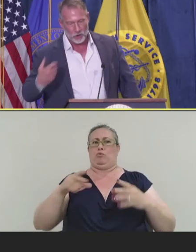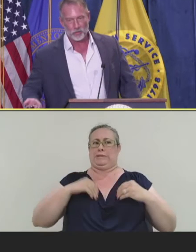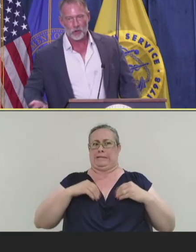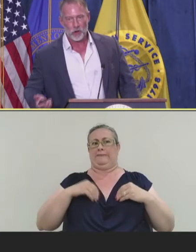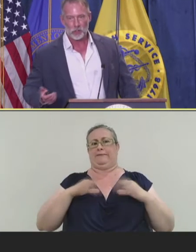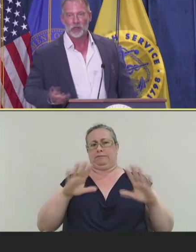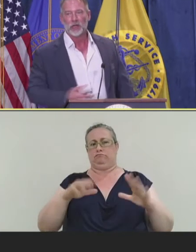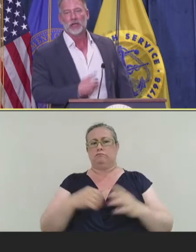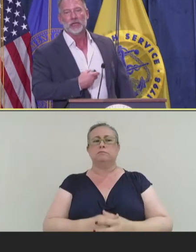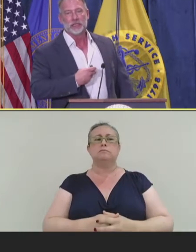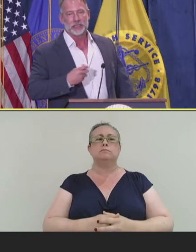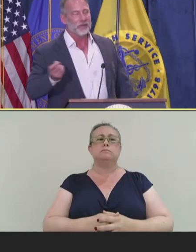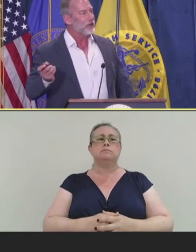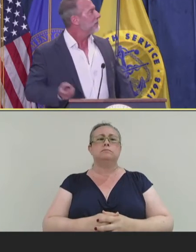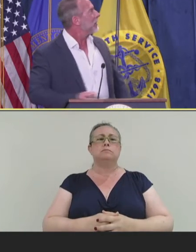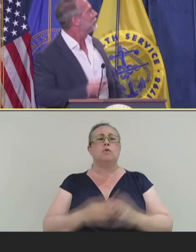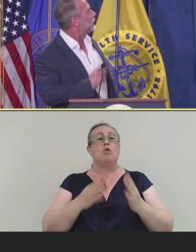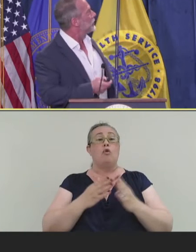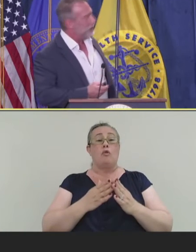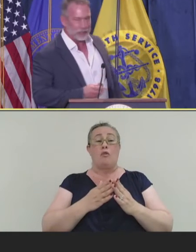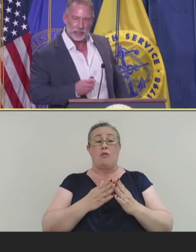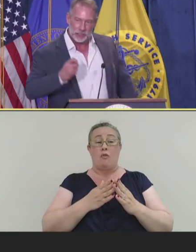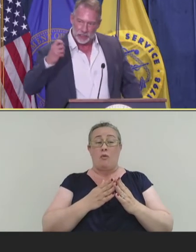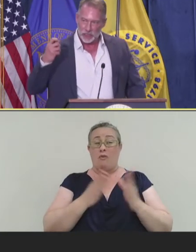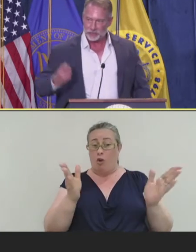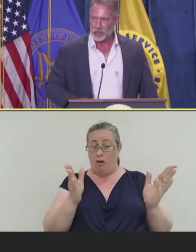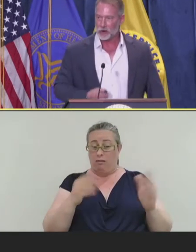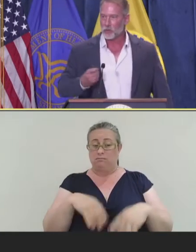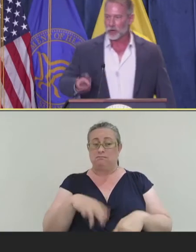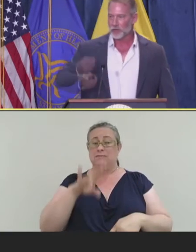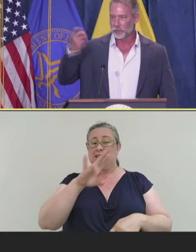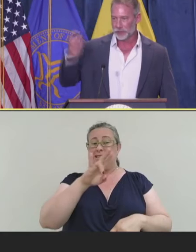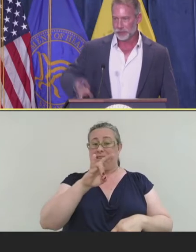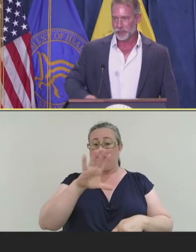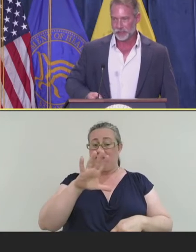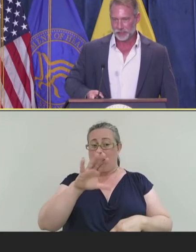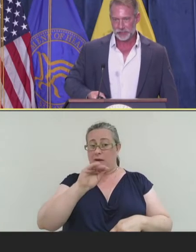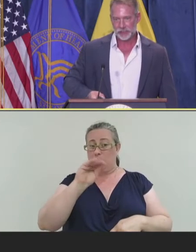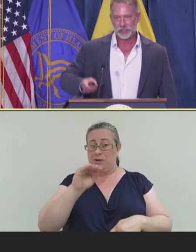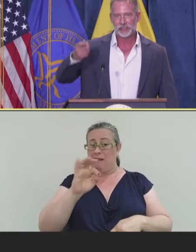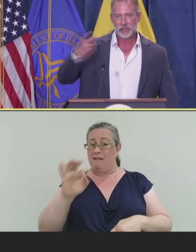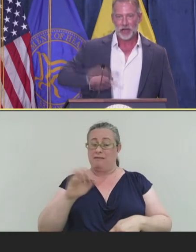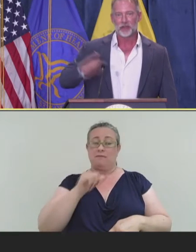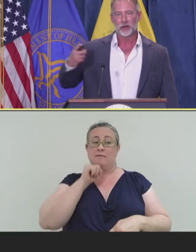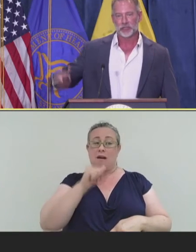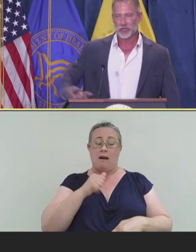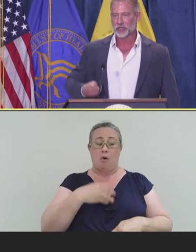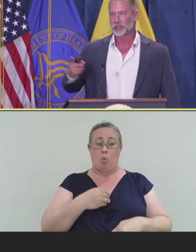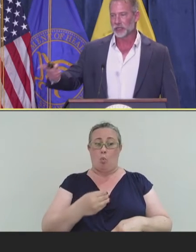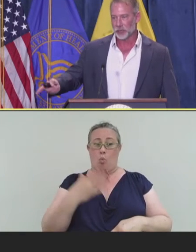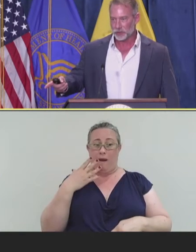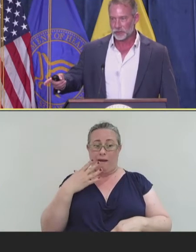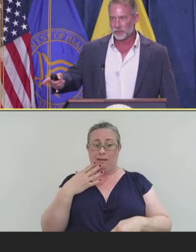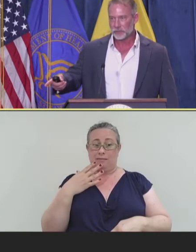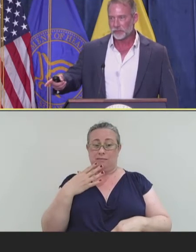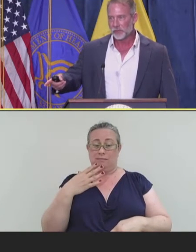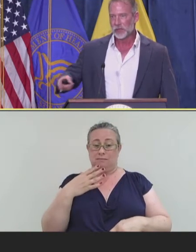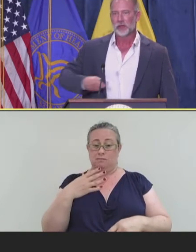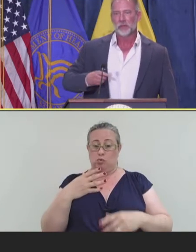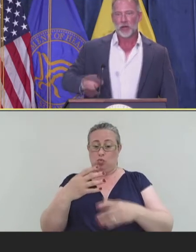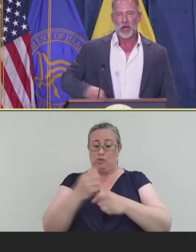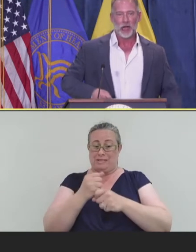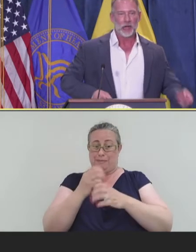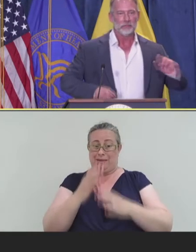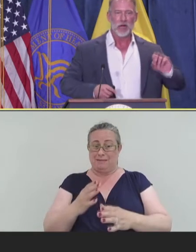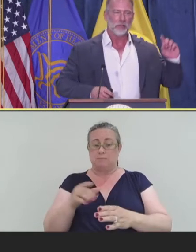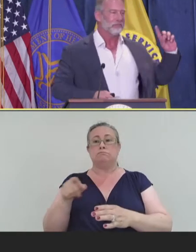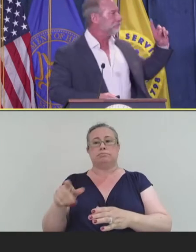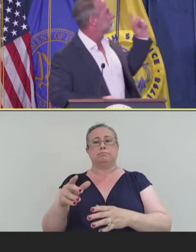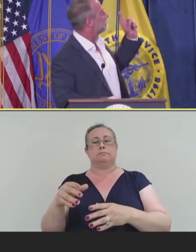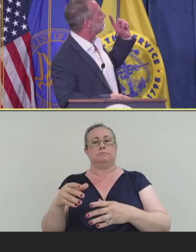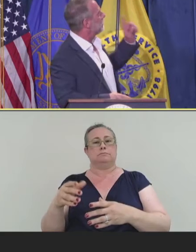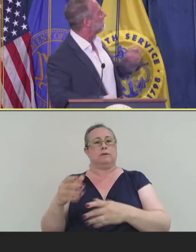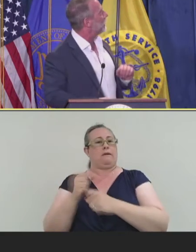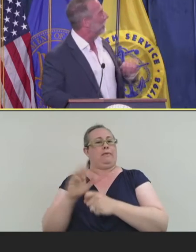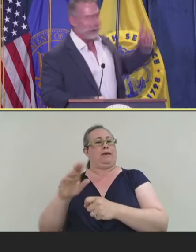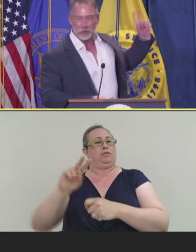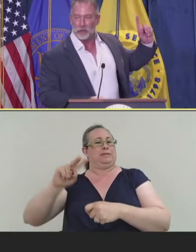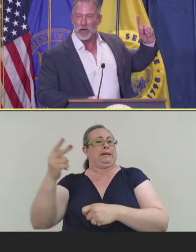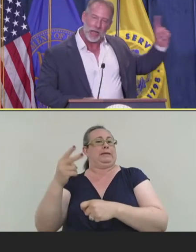Overall, 75 percent of non-white recipients got their second dose. And I'm -- I don't -- I'm